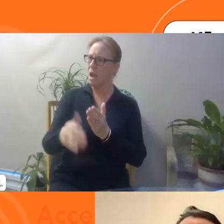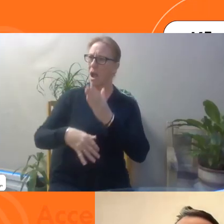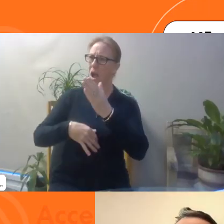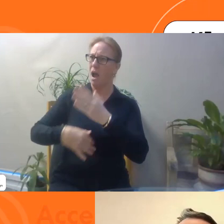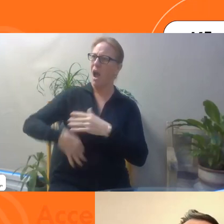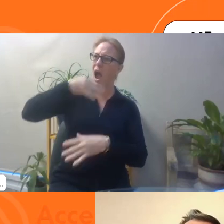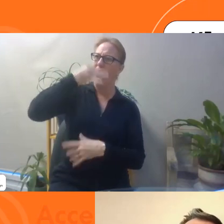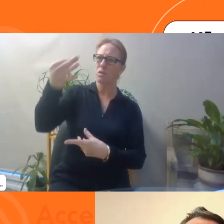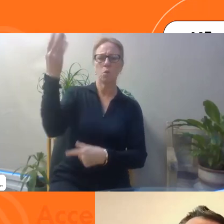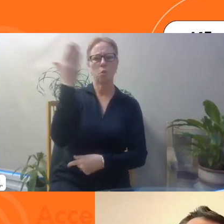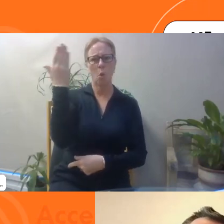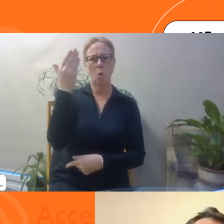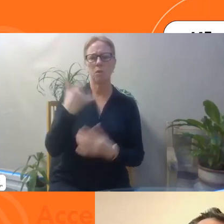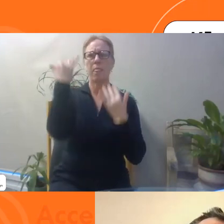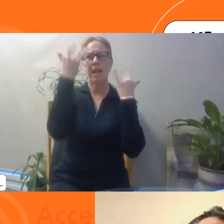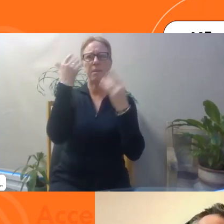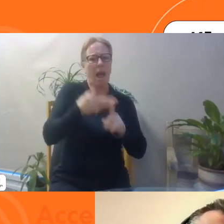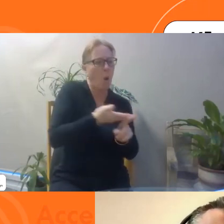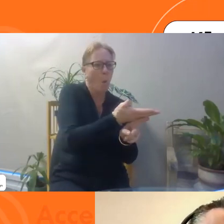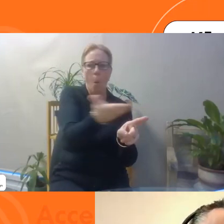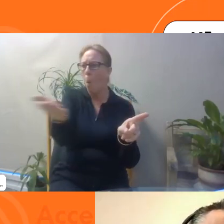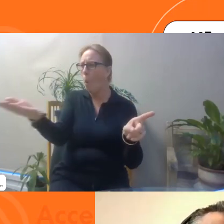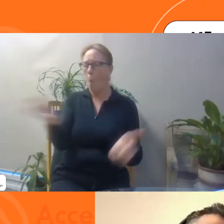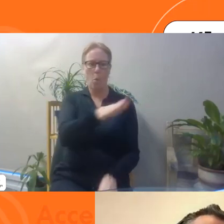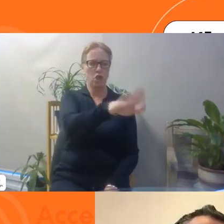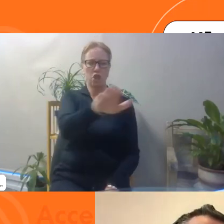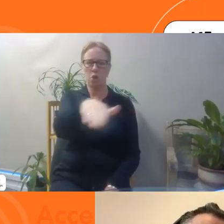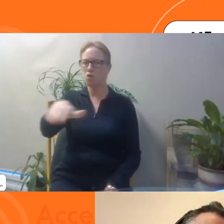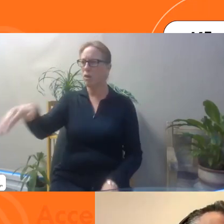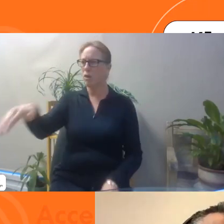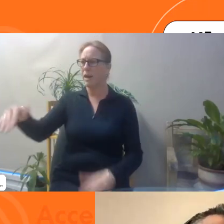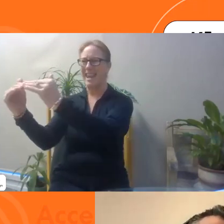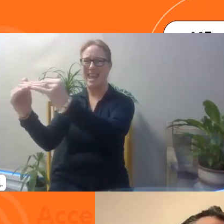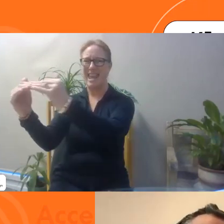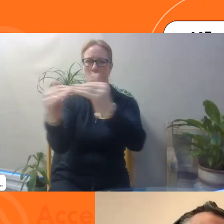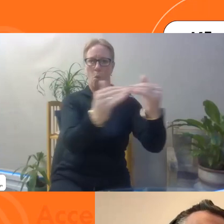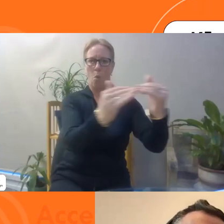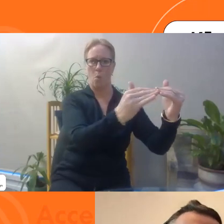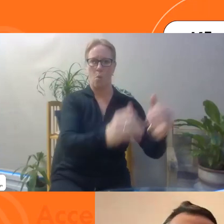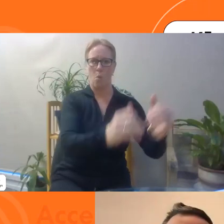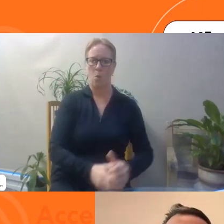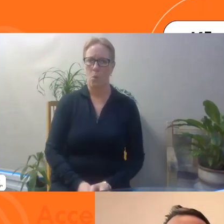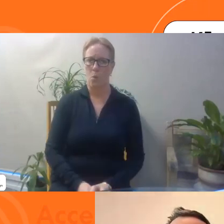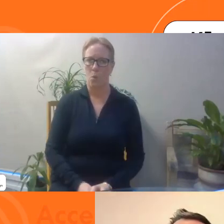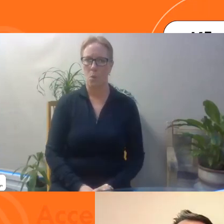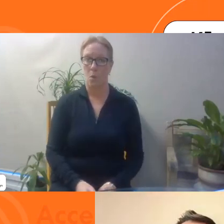about all children equally, which is something that we really don't